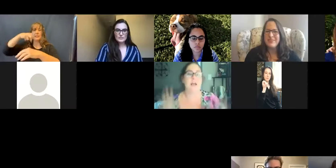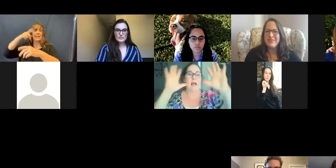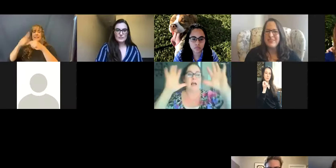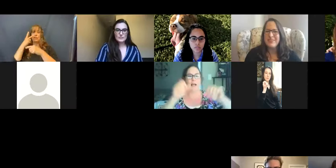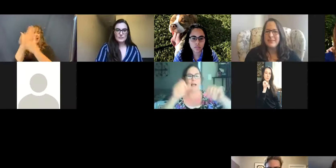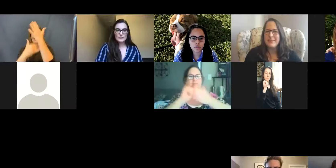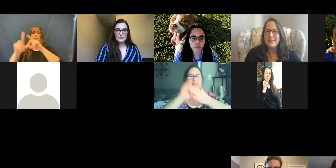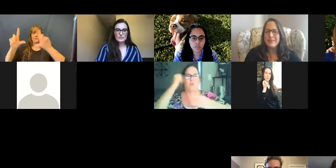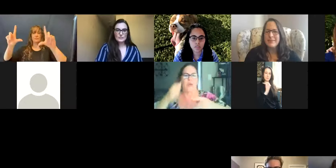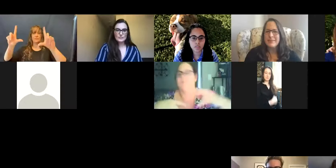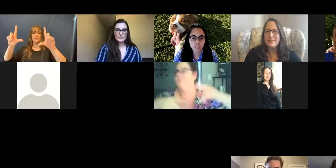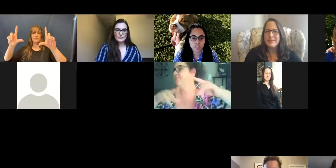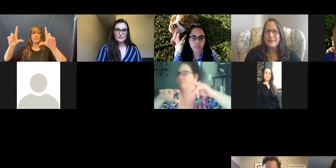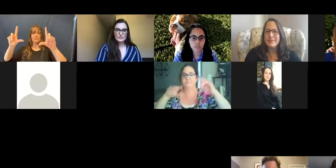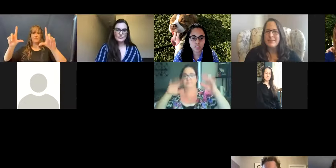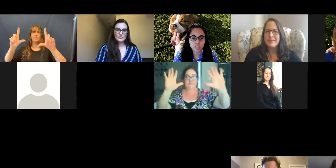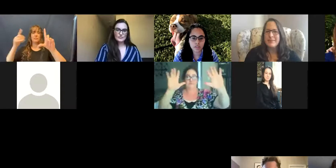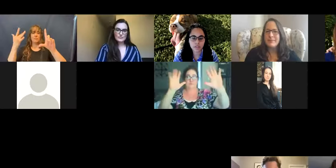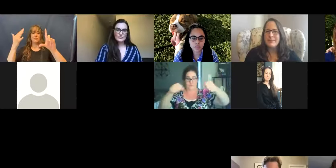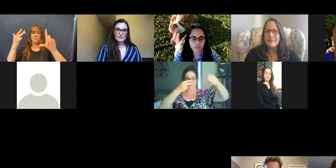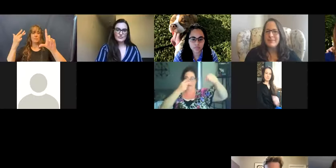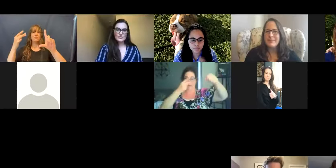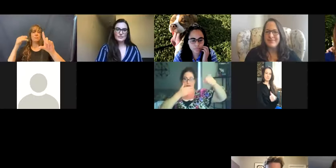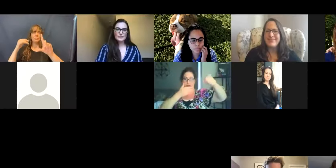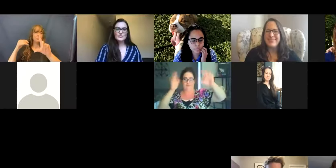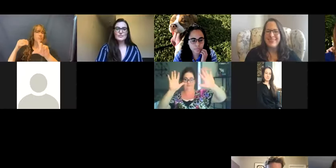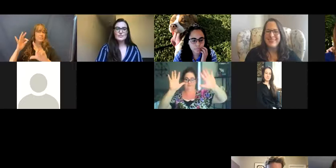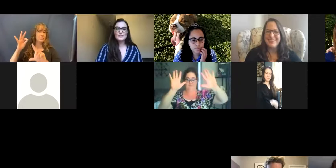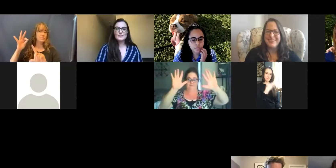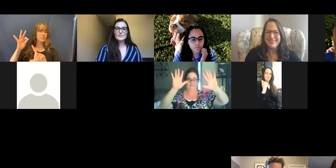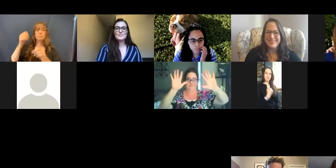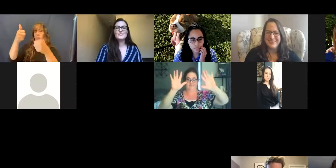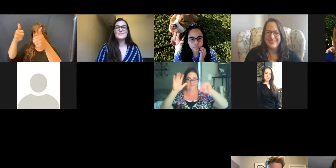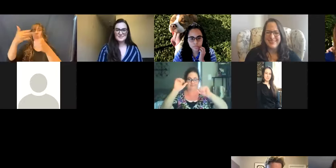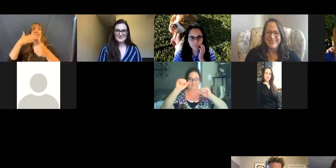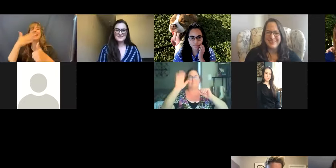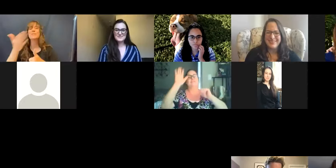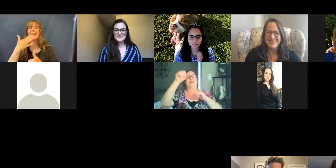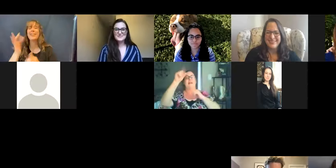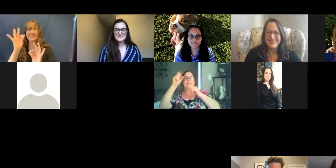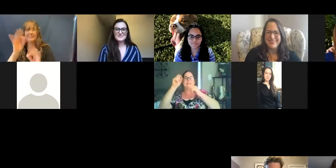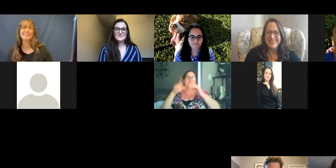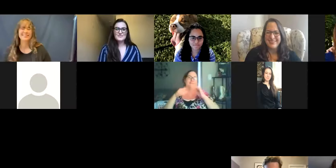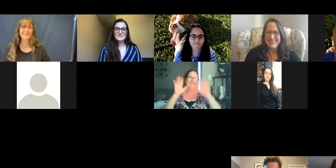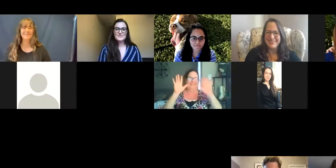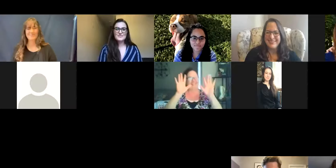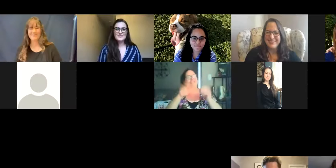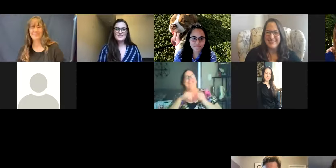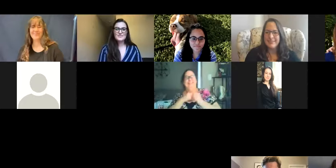on. So if she's speaking >> ANDREA RODRIGUEZ: There we go. Perfect. Thank you. Thank you. Perfect. That's great.